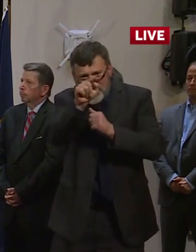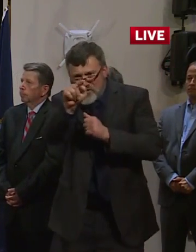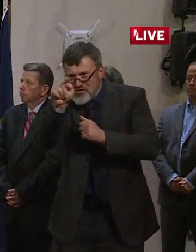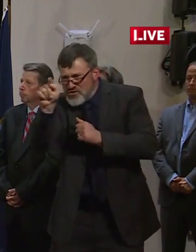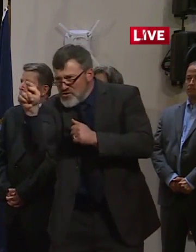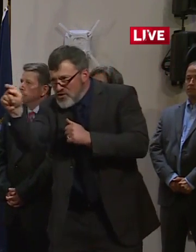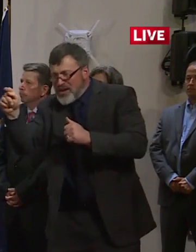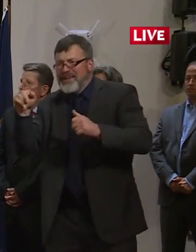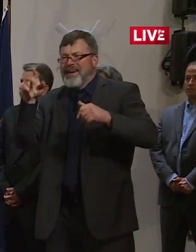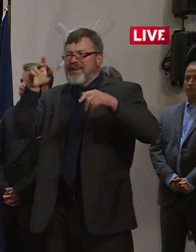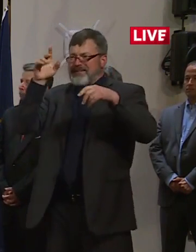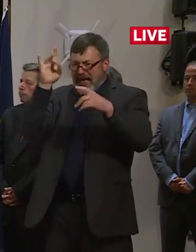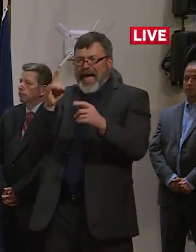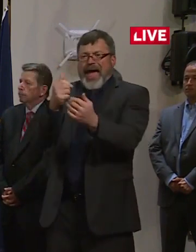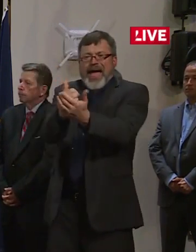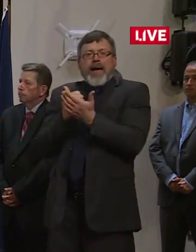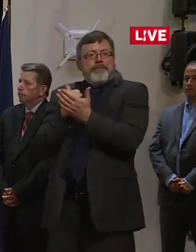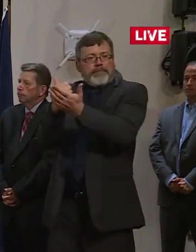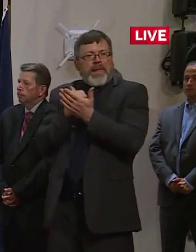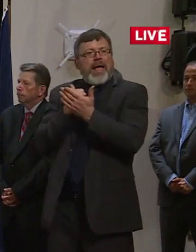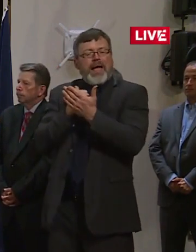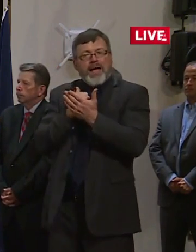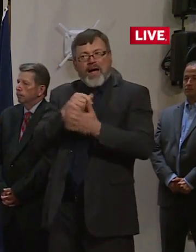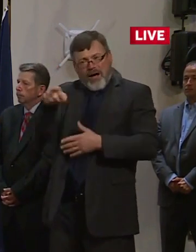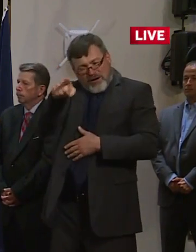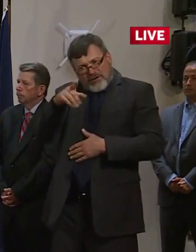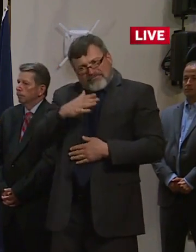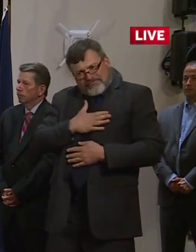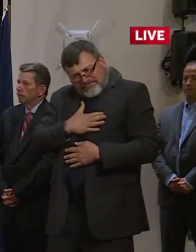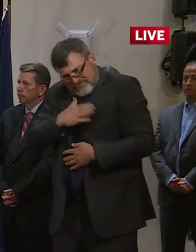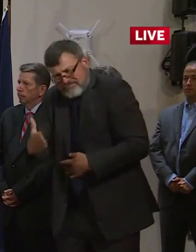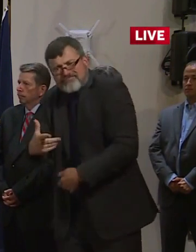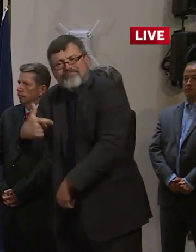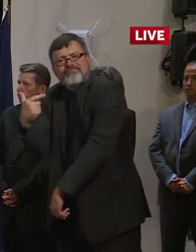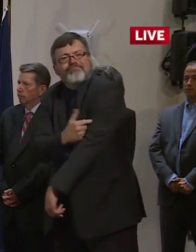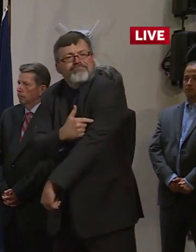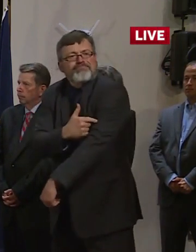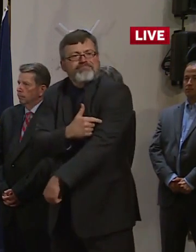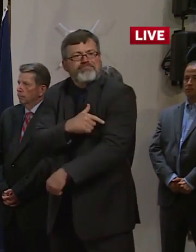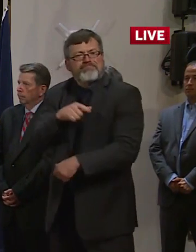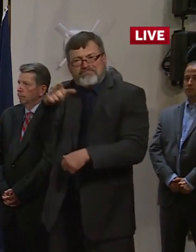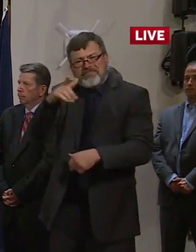IT’S SAFE BECAUSE VERMONTERS HAVE DONE THEIR PART TO KEEP THE